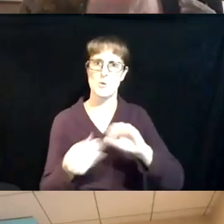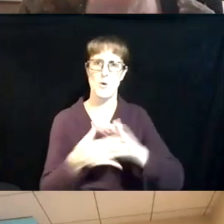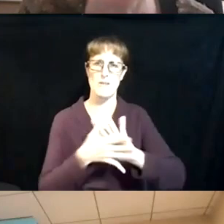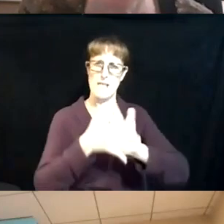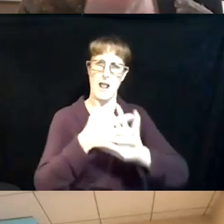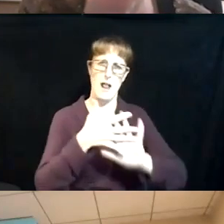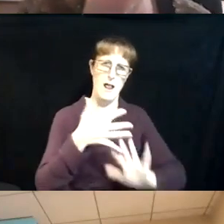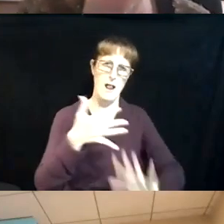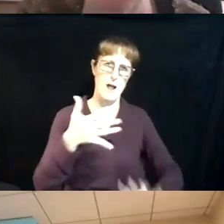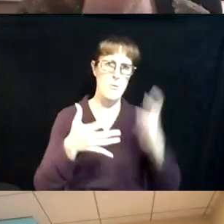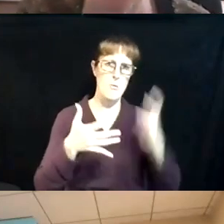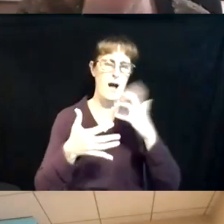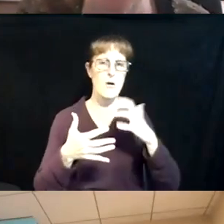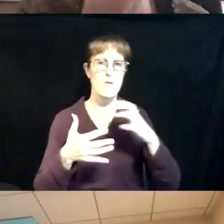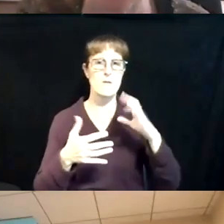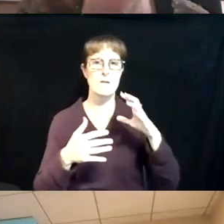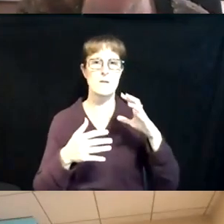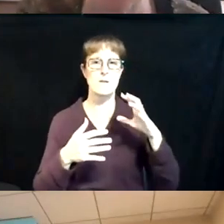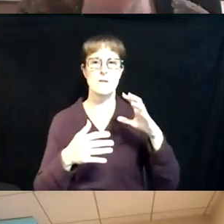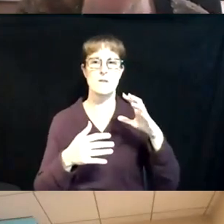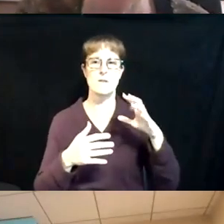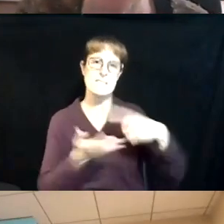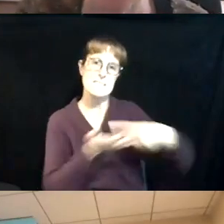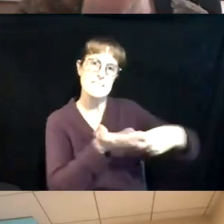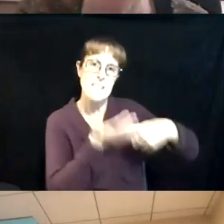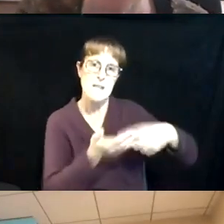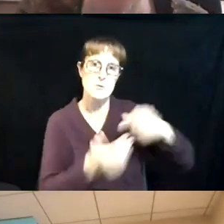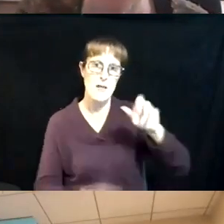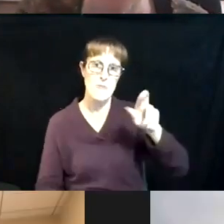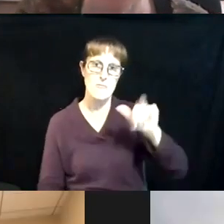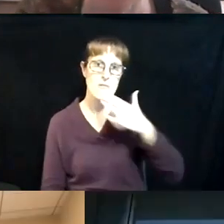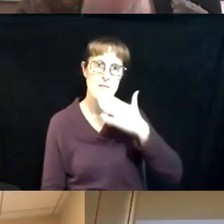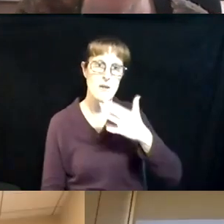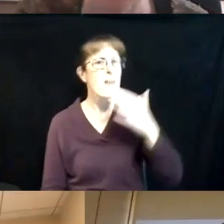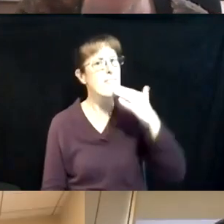read, and the discussion with Ari, and Ari for being a terrific moderator.